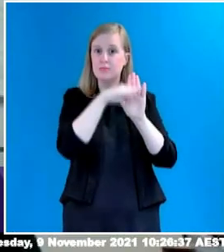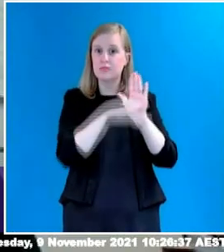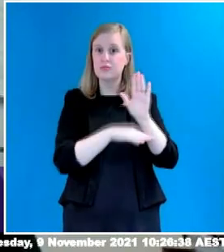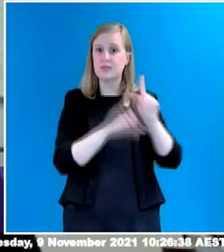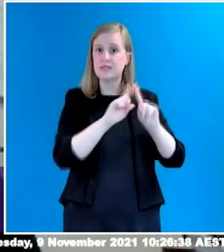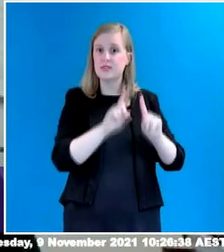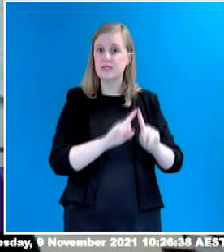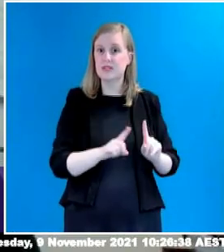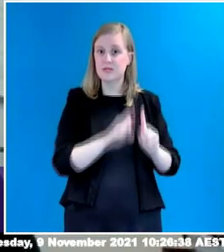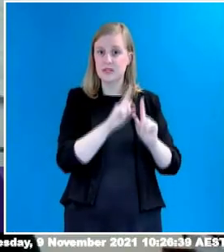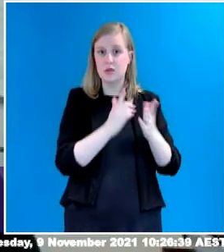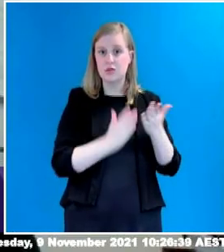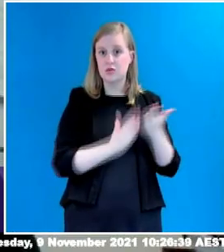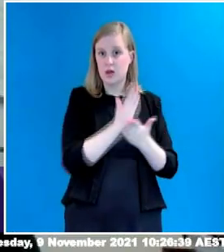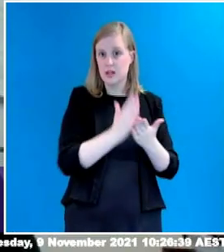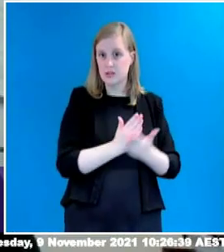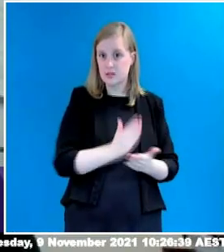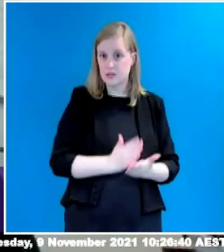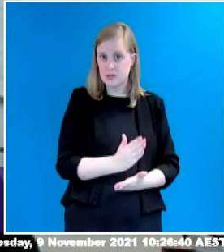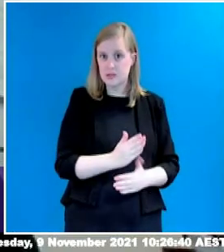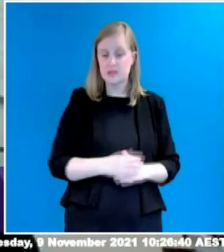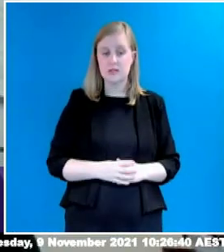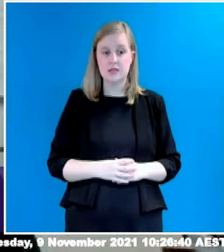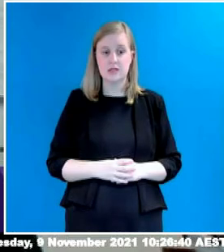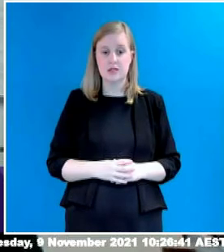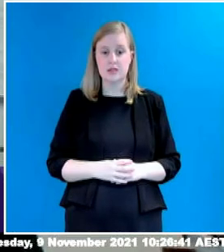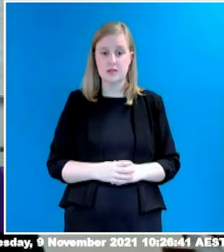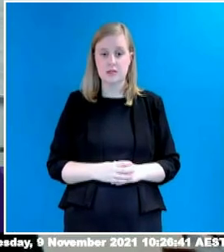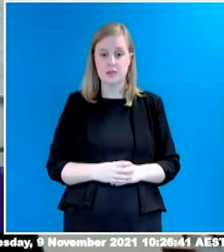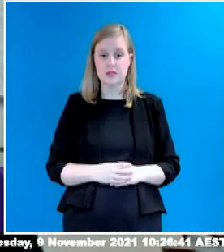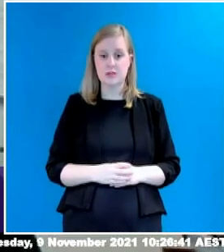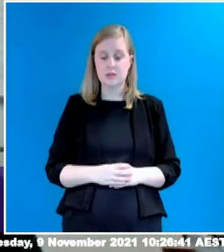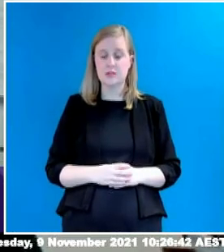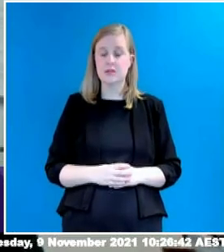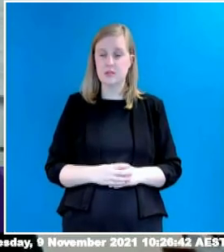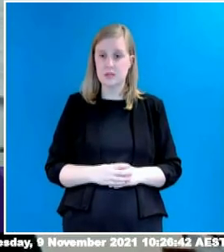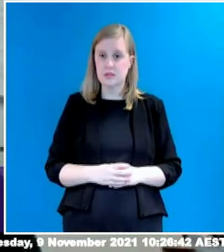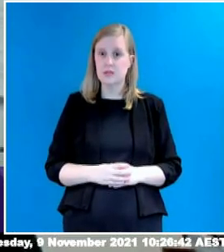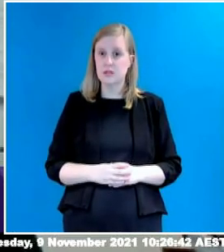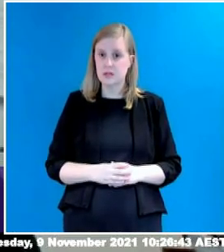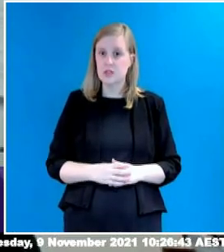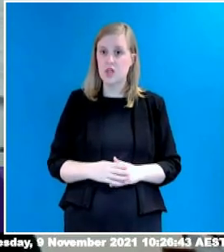I would have to say that it's a --- while the CRPD, as you say, came later,